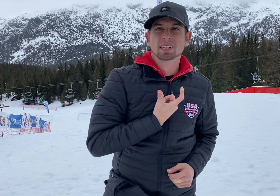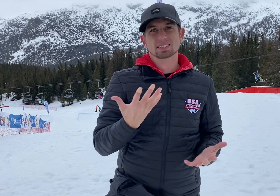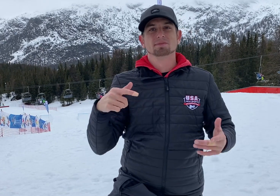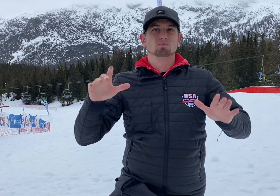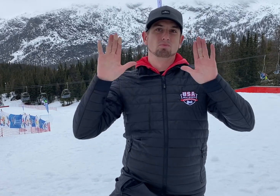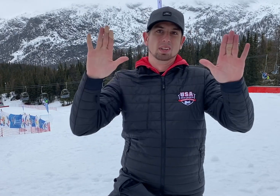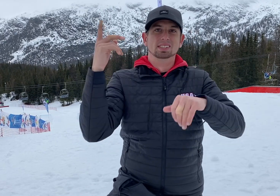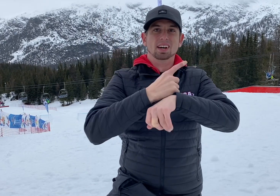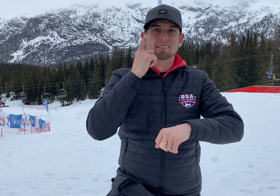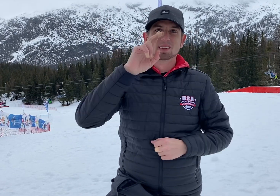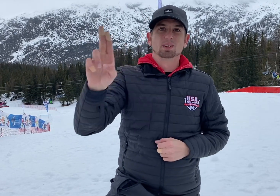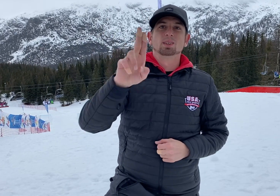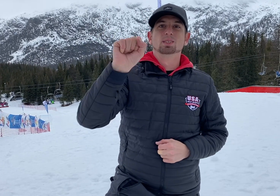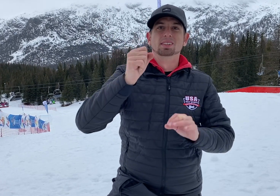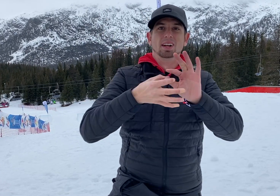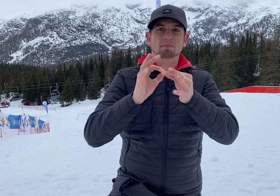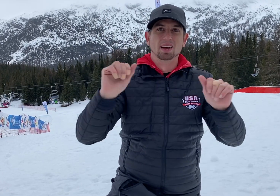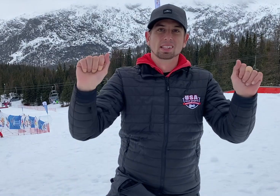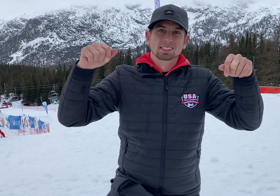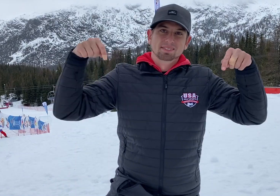So this was a great day for USA Deaflympics athletes.